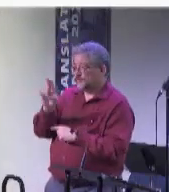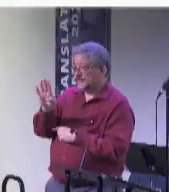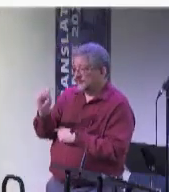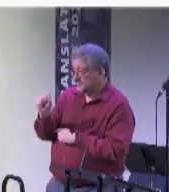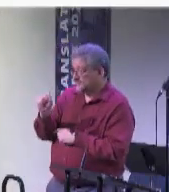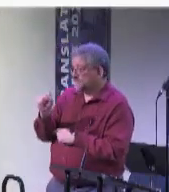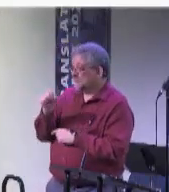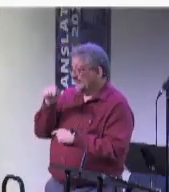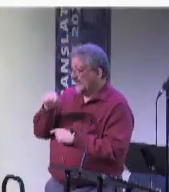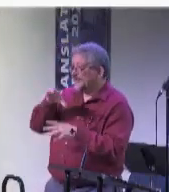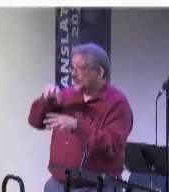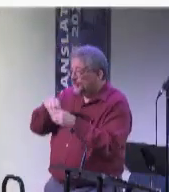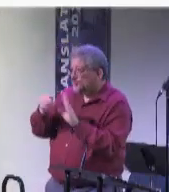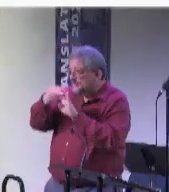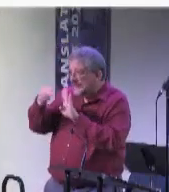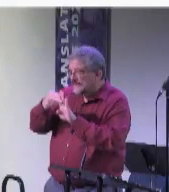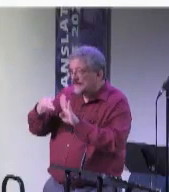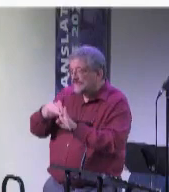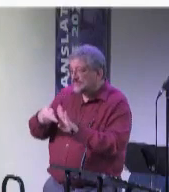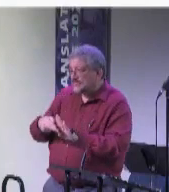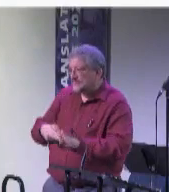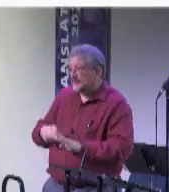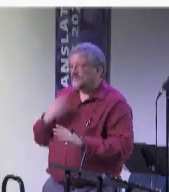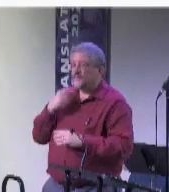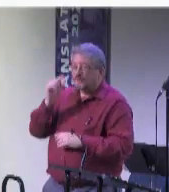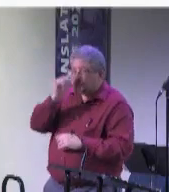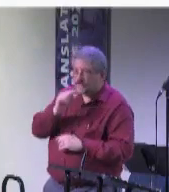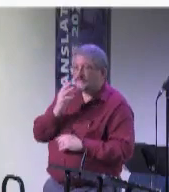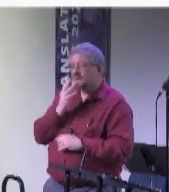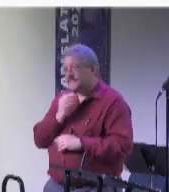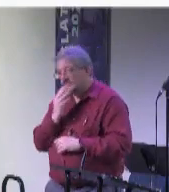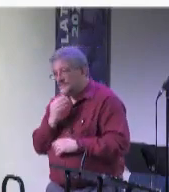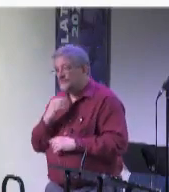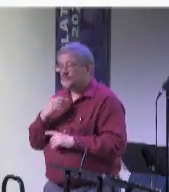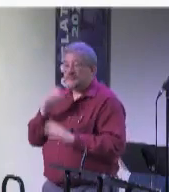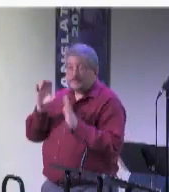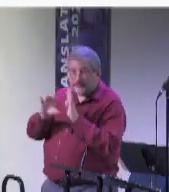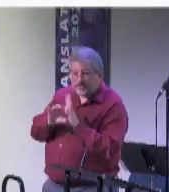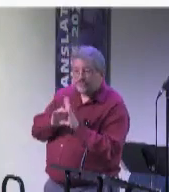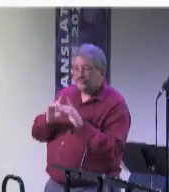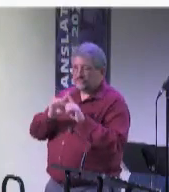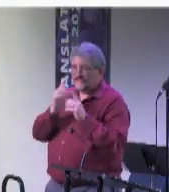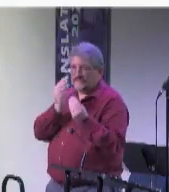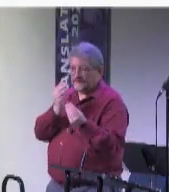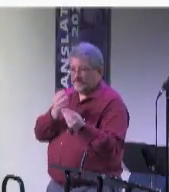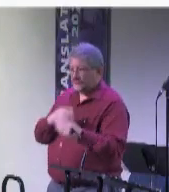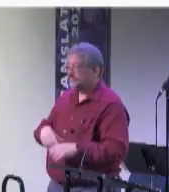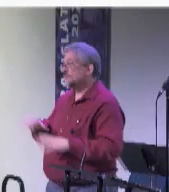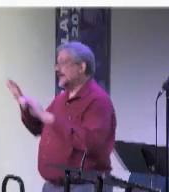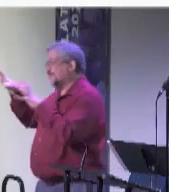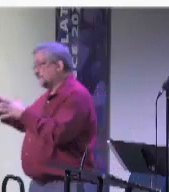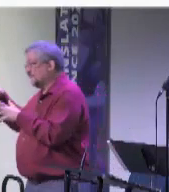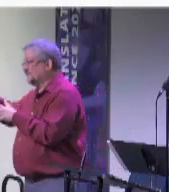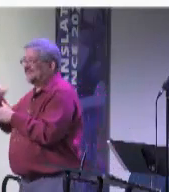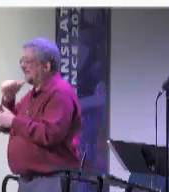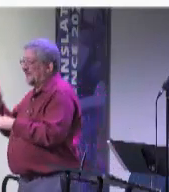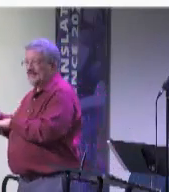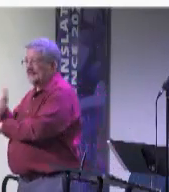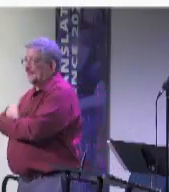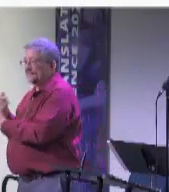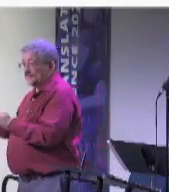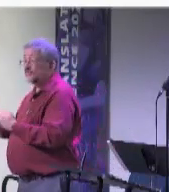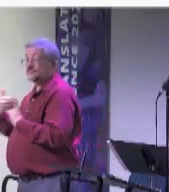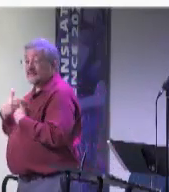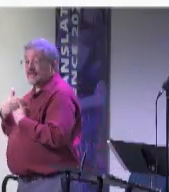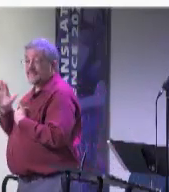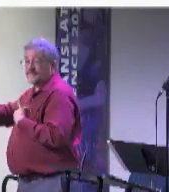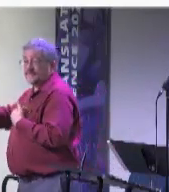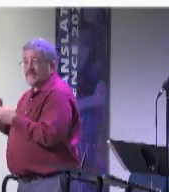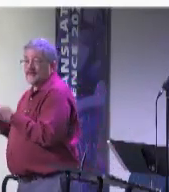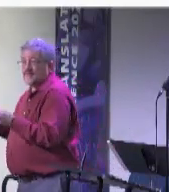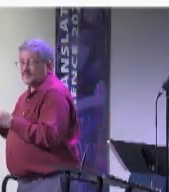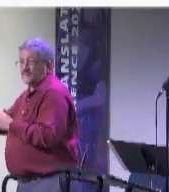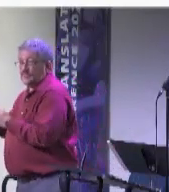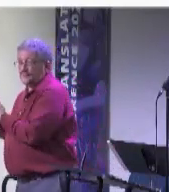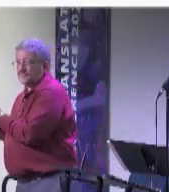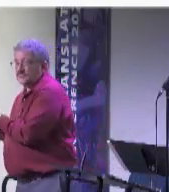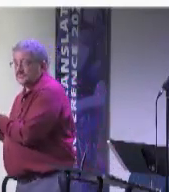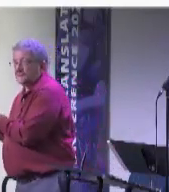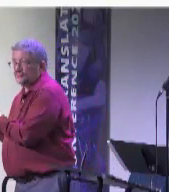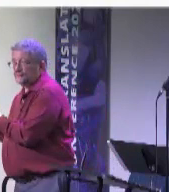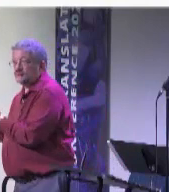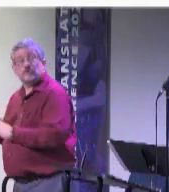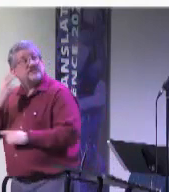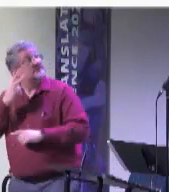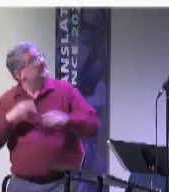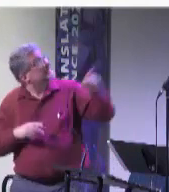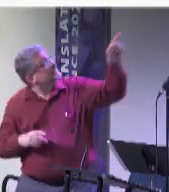With tags and labels. That refer back to the Greek or Hebrew text. There are additional linguistic resources.